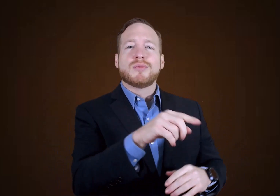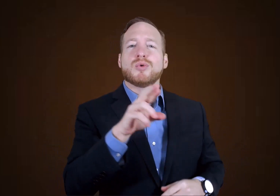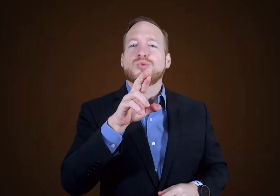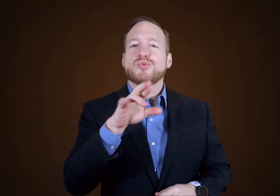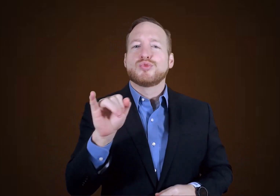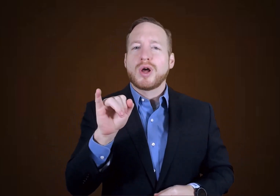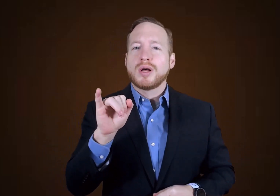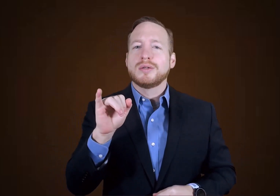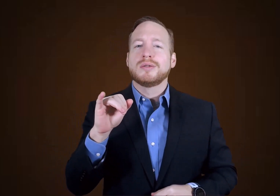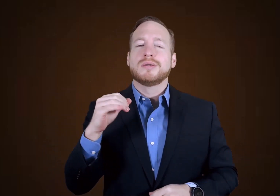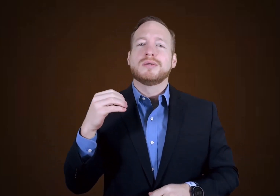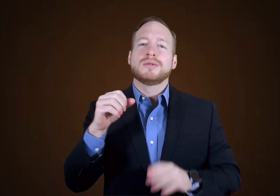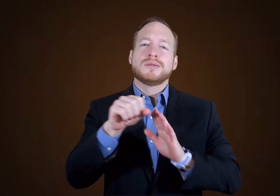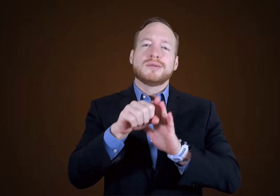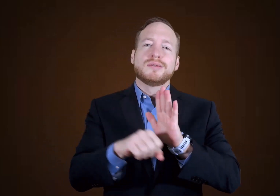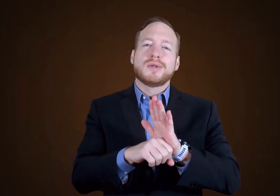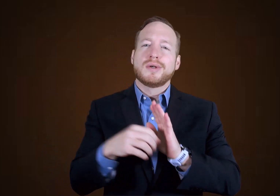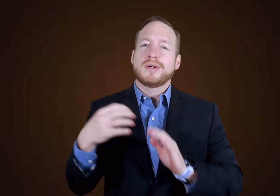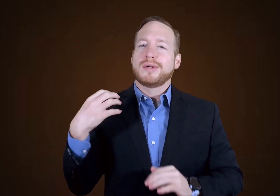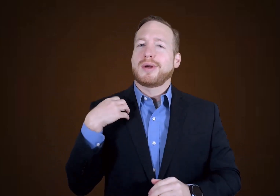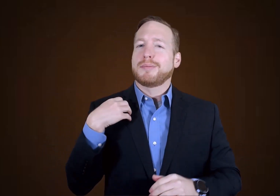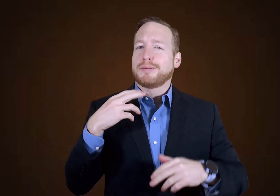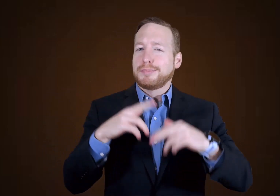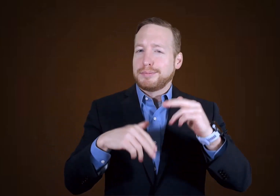and we invite the community to the Rhode Island state house